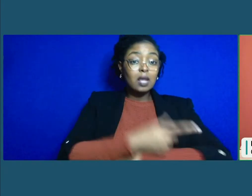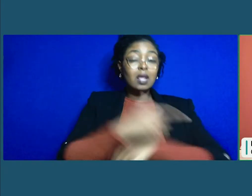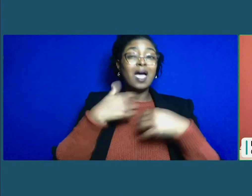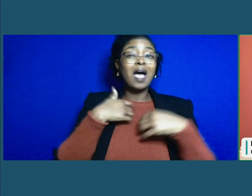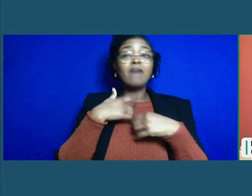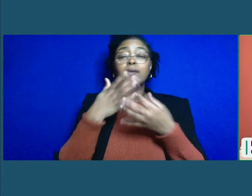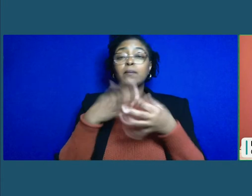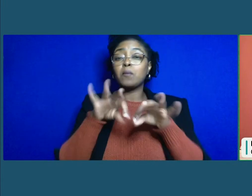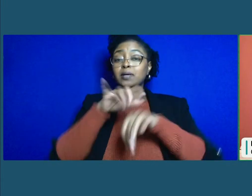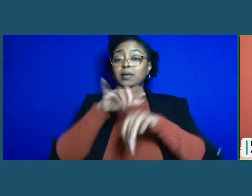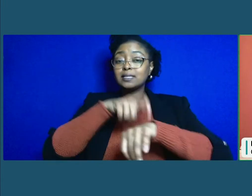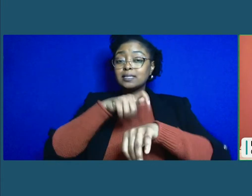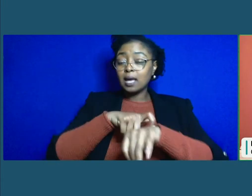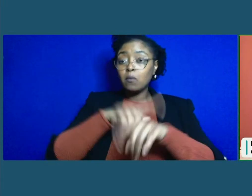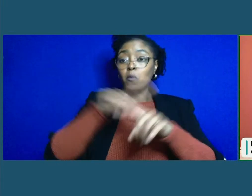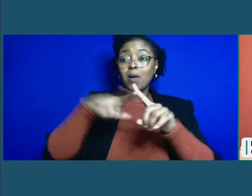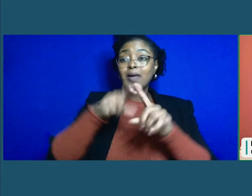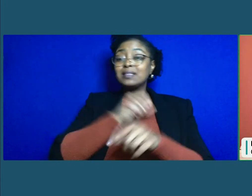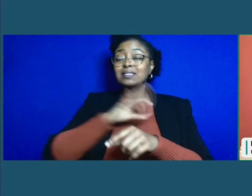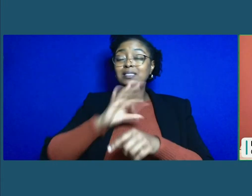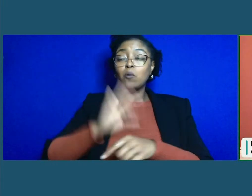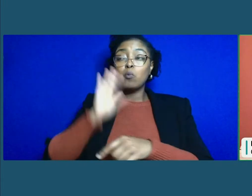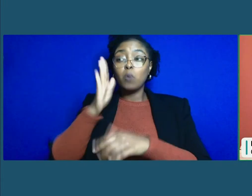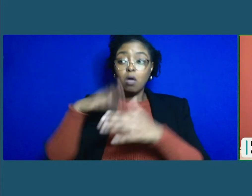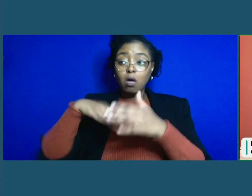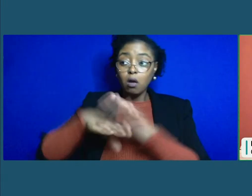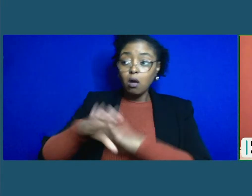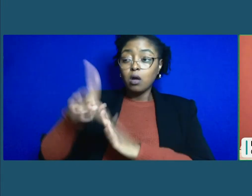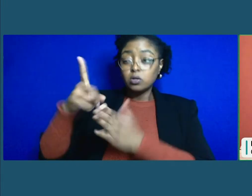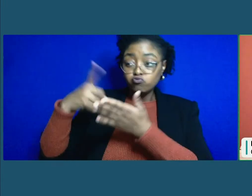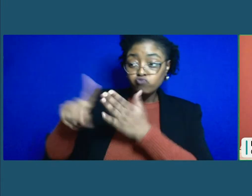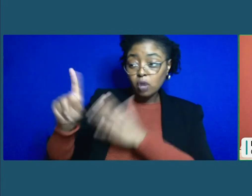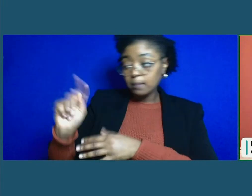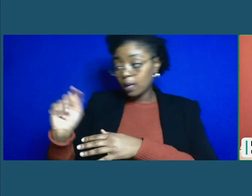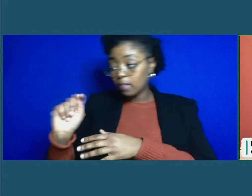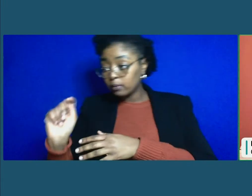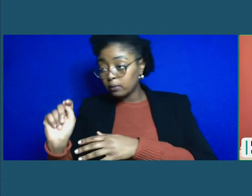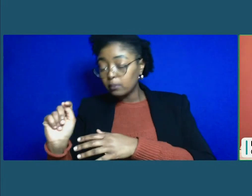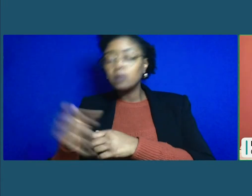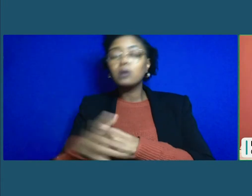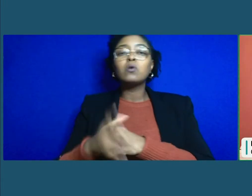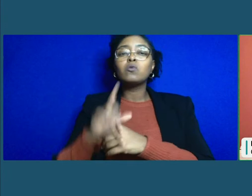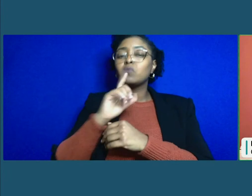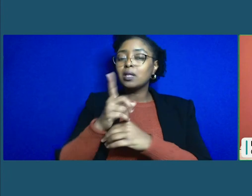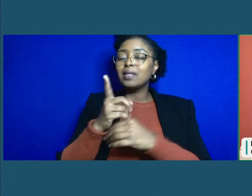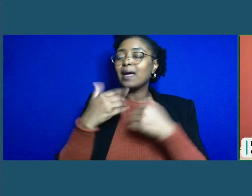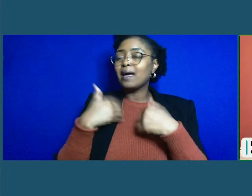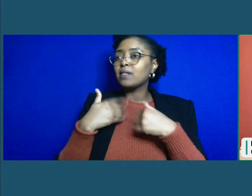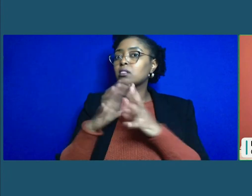restrooms, and during the day there are key times during the